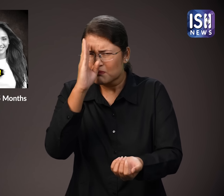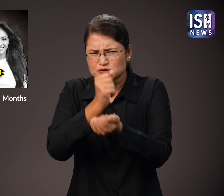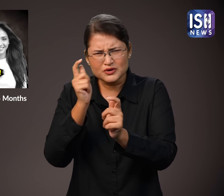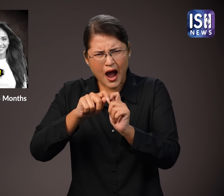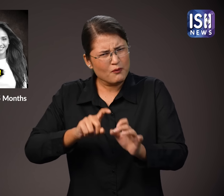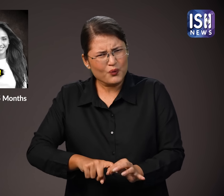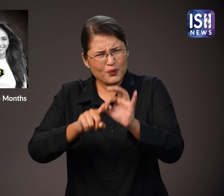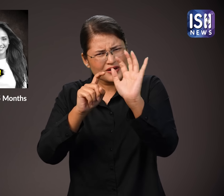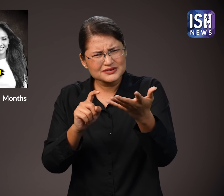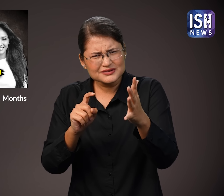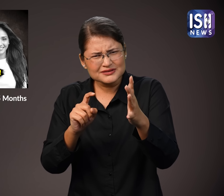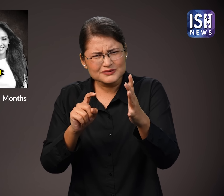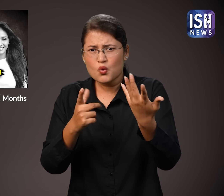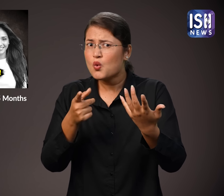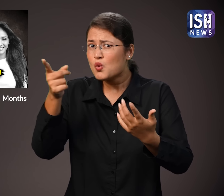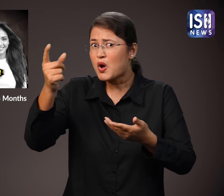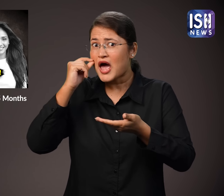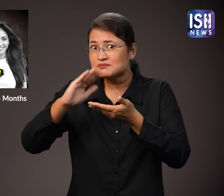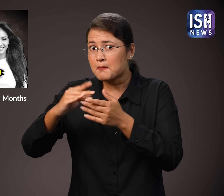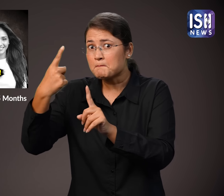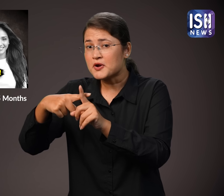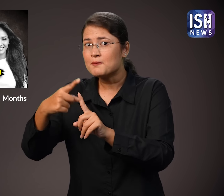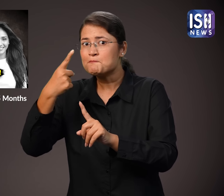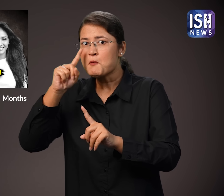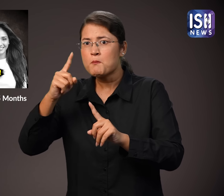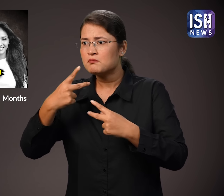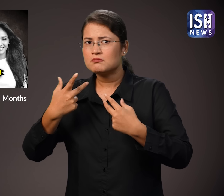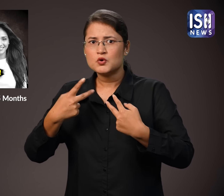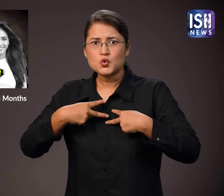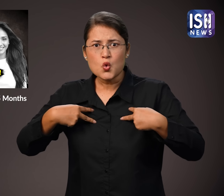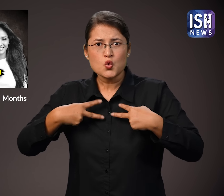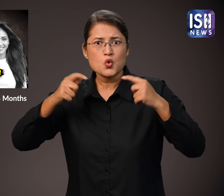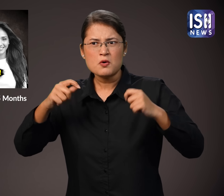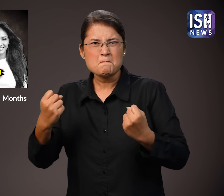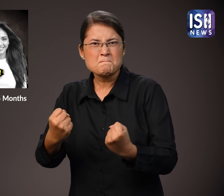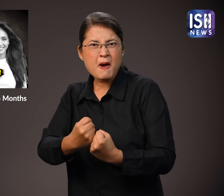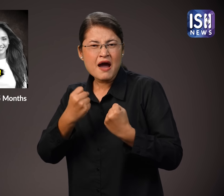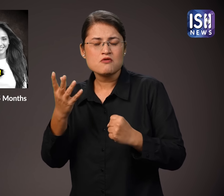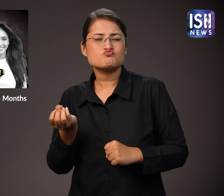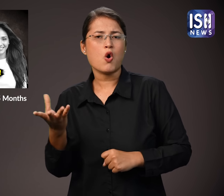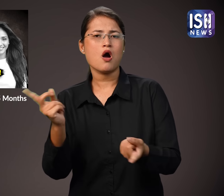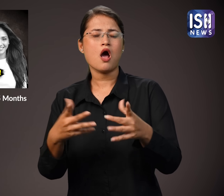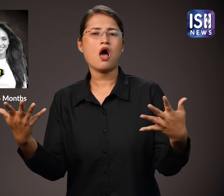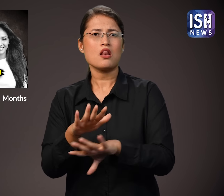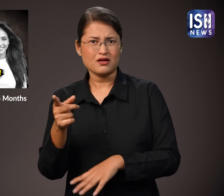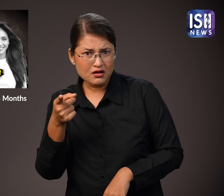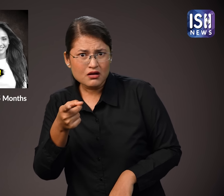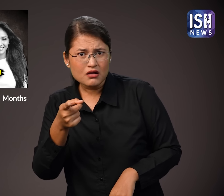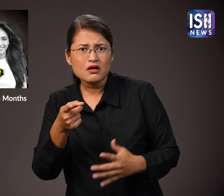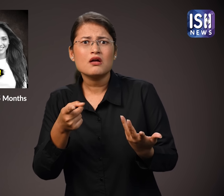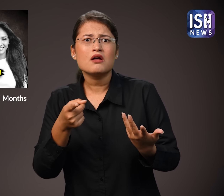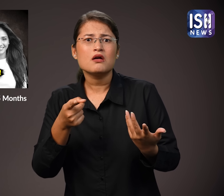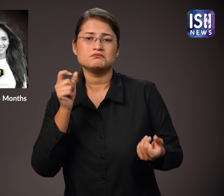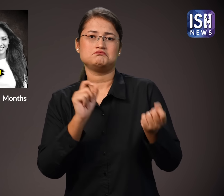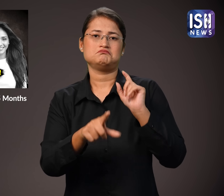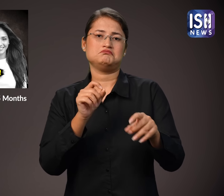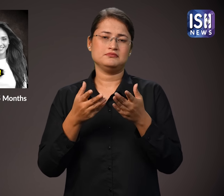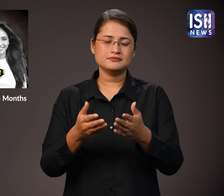whether the officers were negligent, or whether someone was trying to protect influential people.